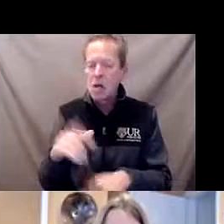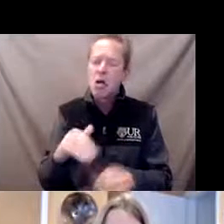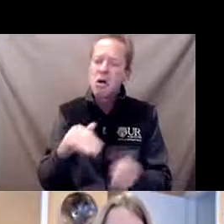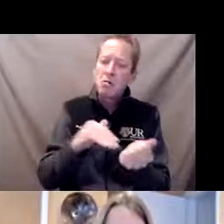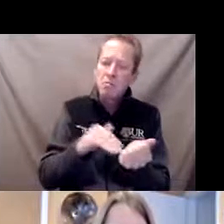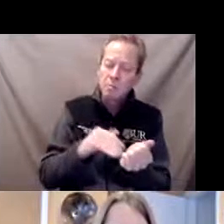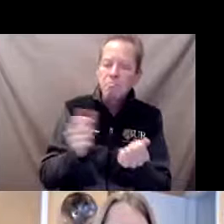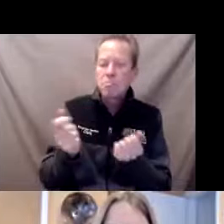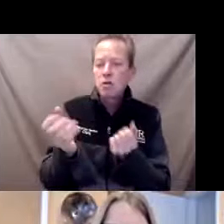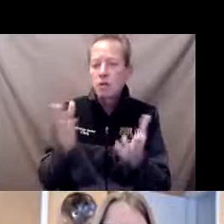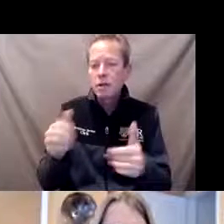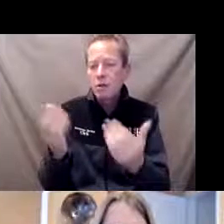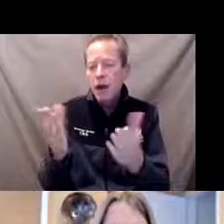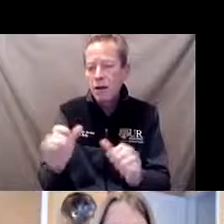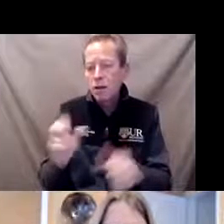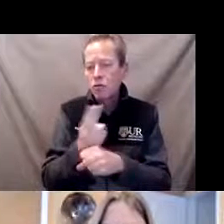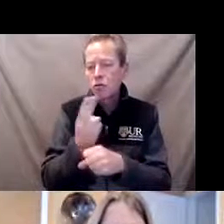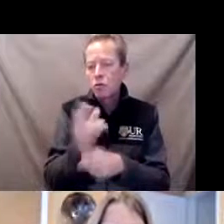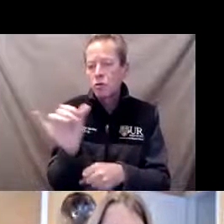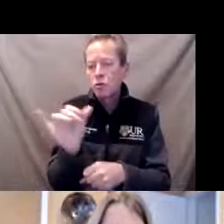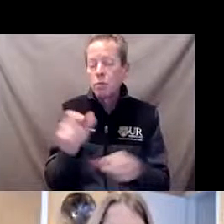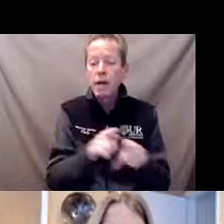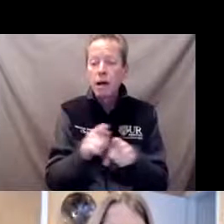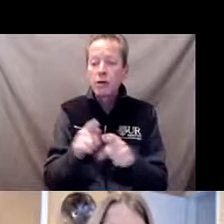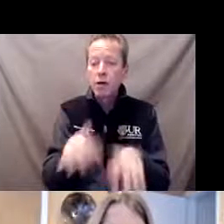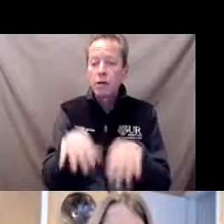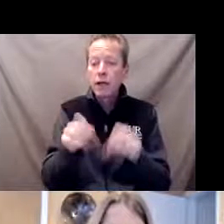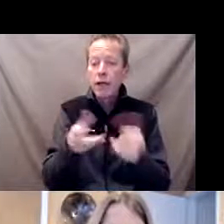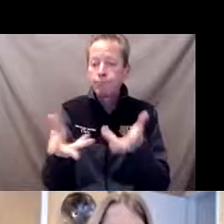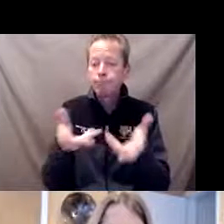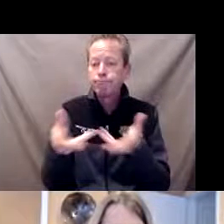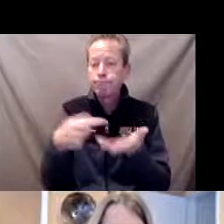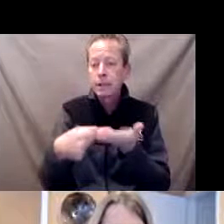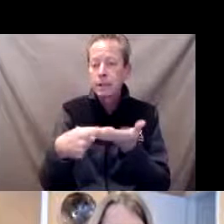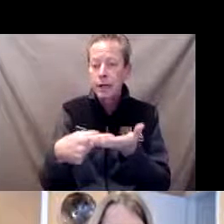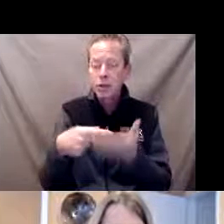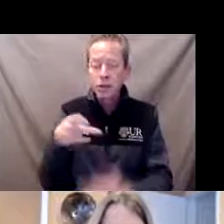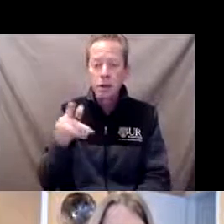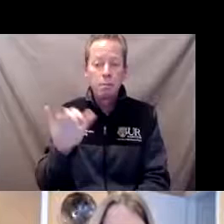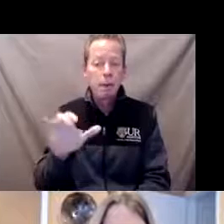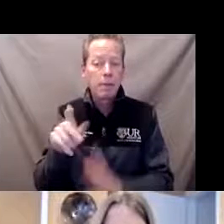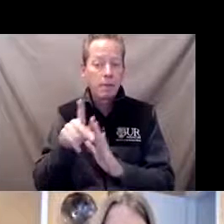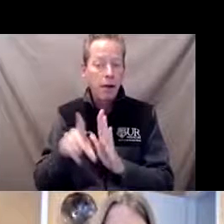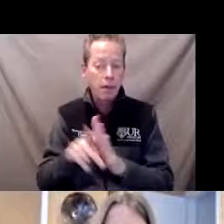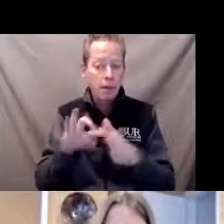They also engage in discussions on public policy with respect to dementia as it affects adults with